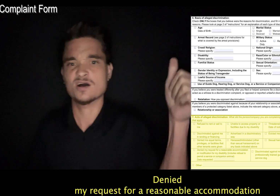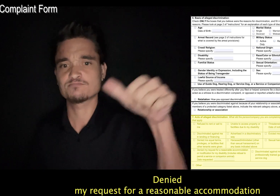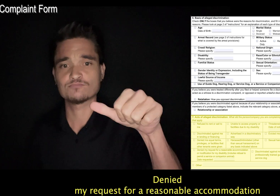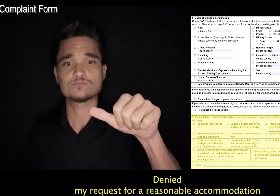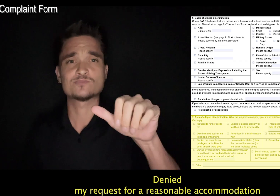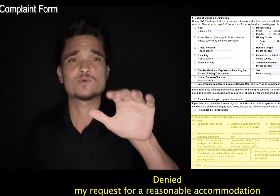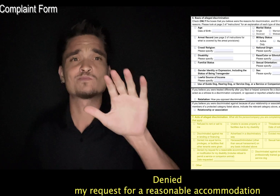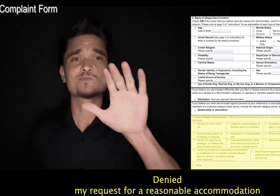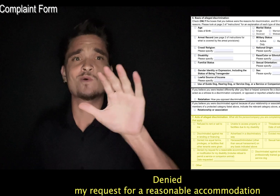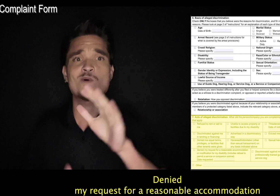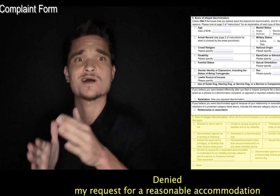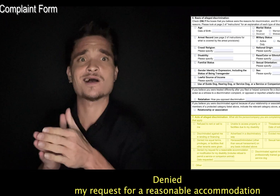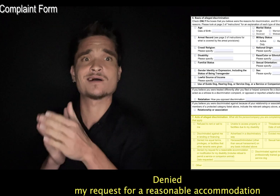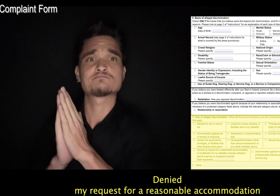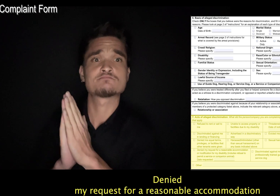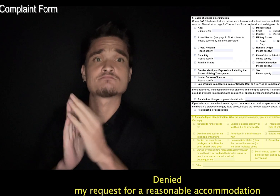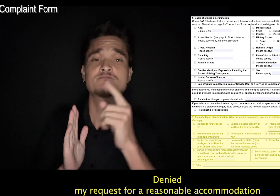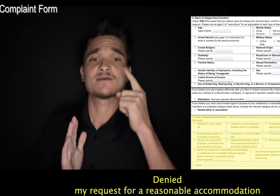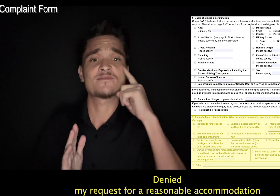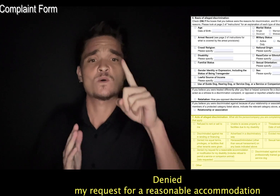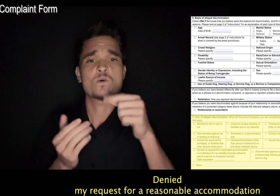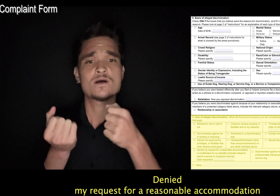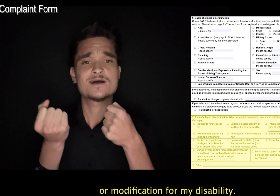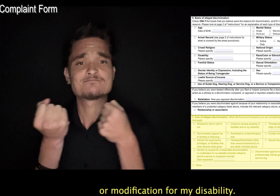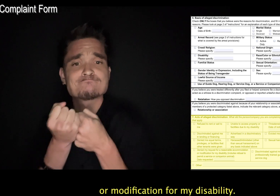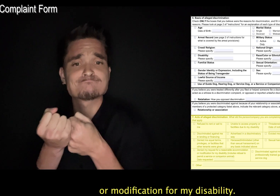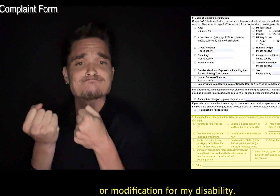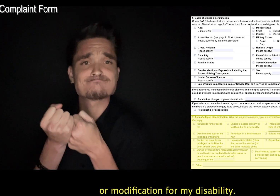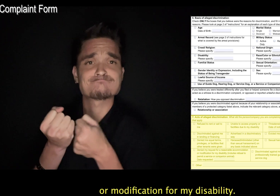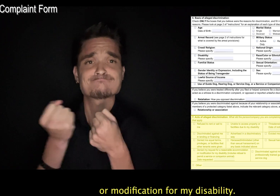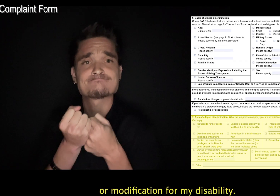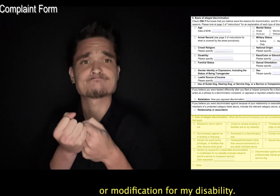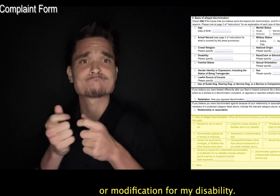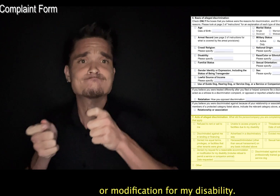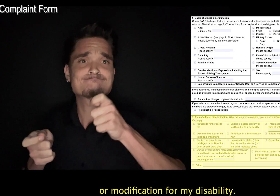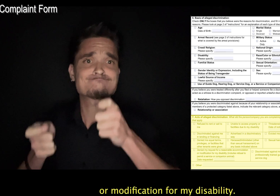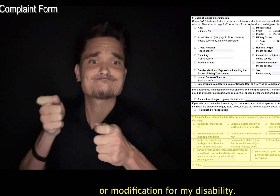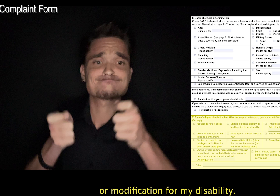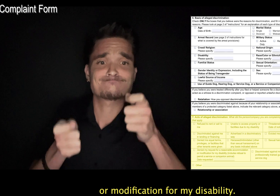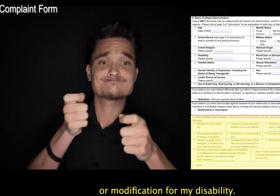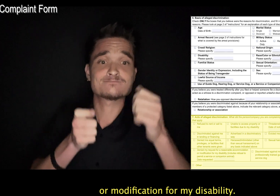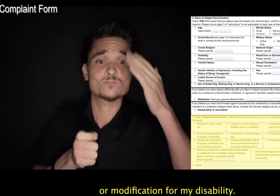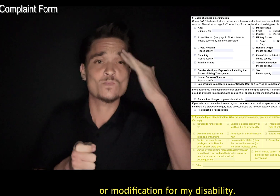Denied my request for a reasonable accommodation or modification for my disability.